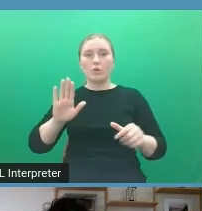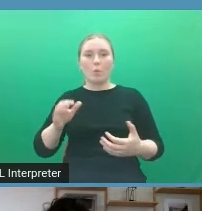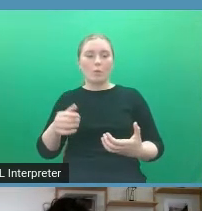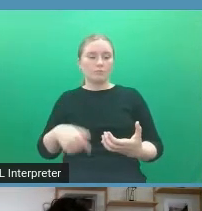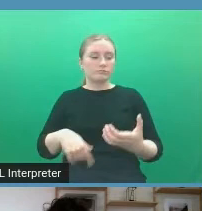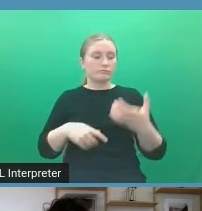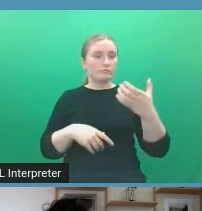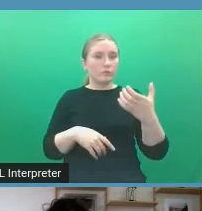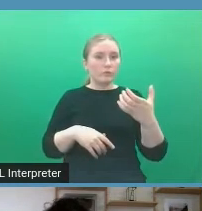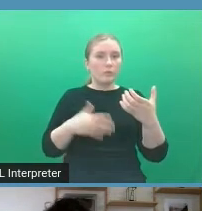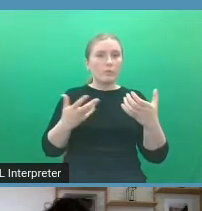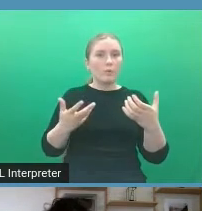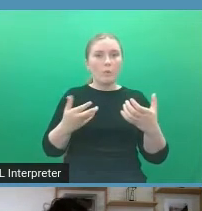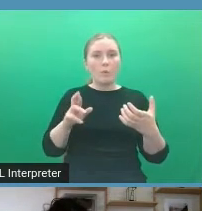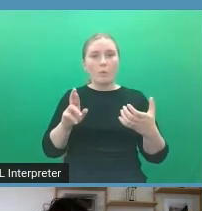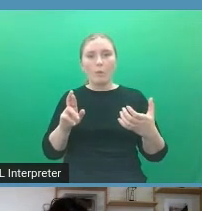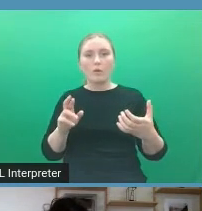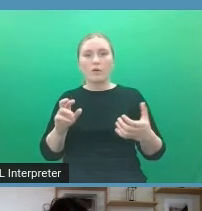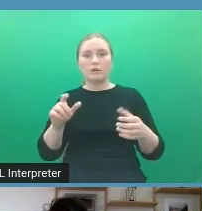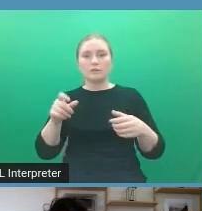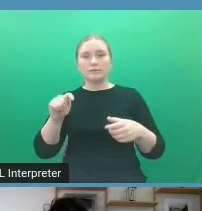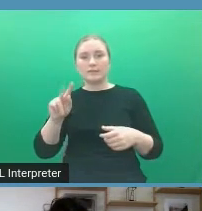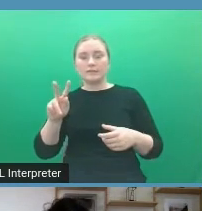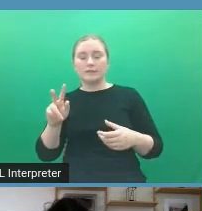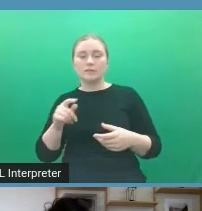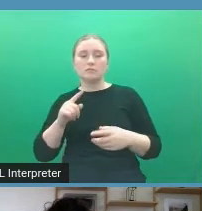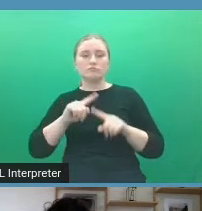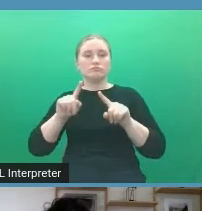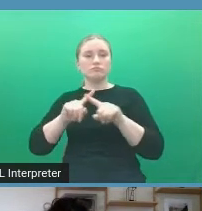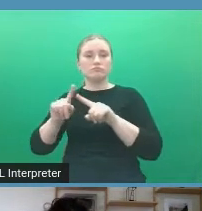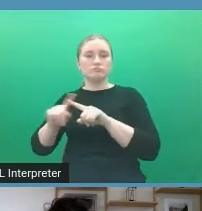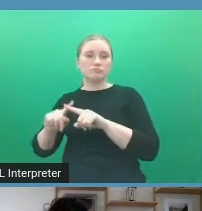rights restrictions around things, then we can start to get fancy and do things like